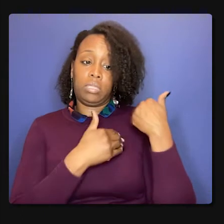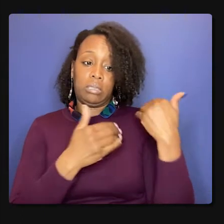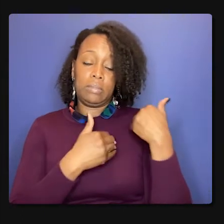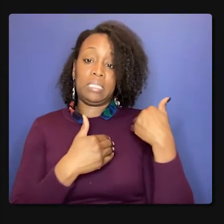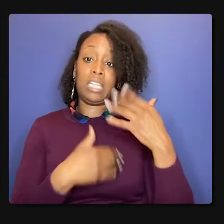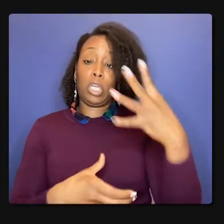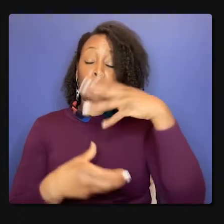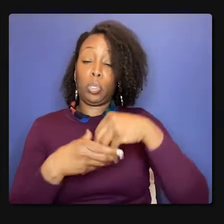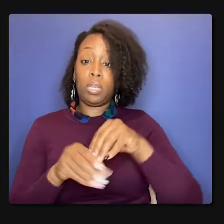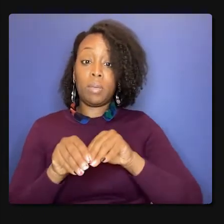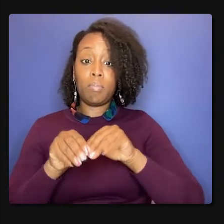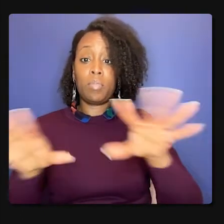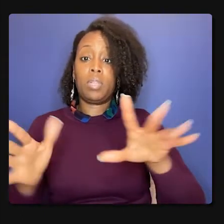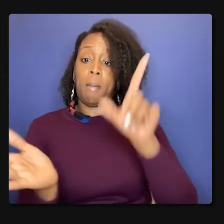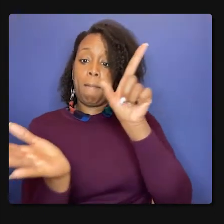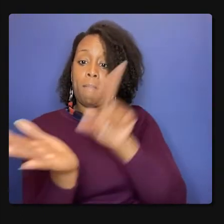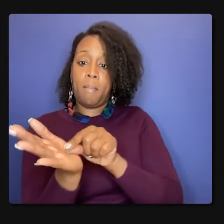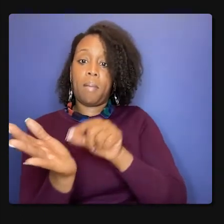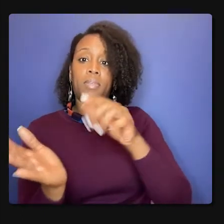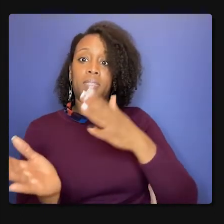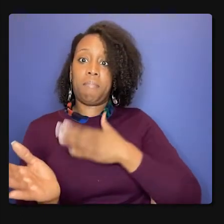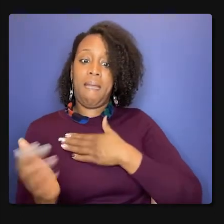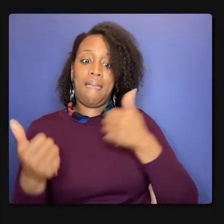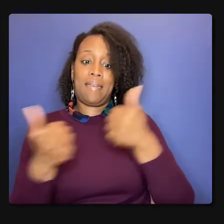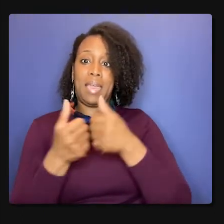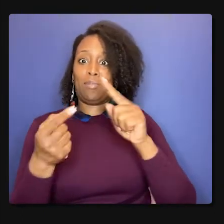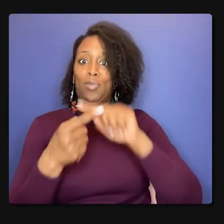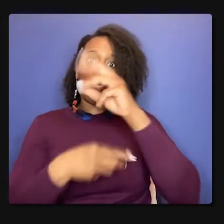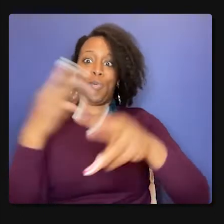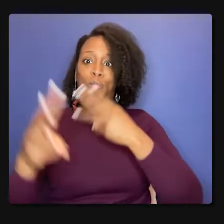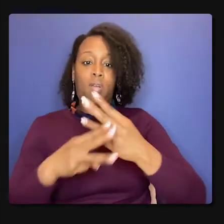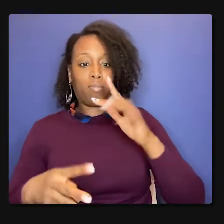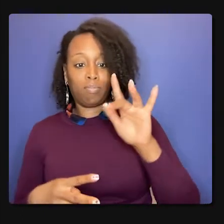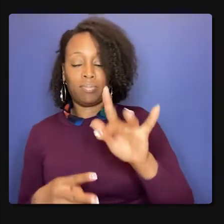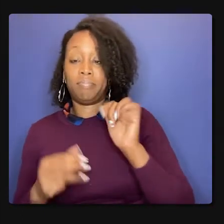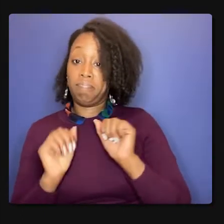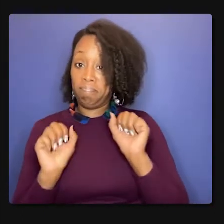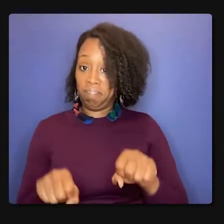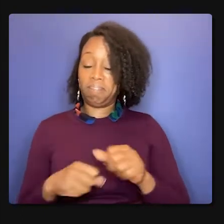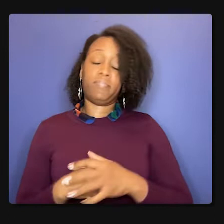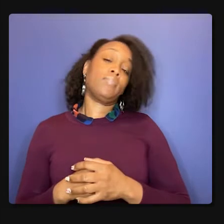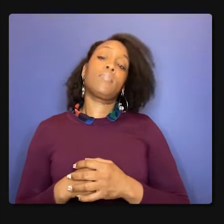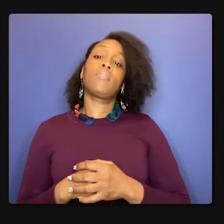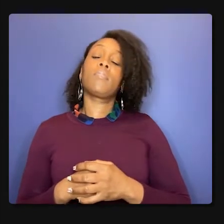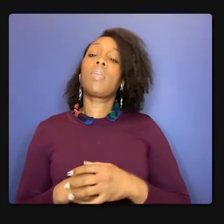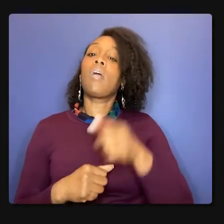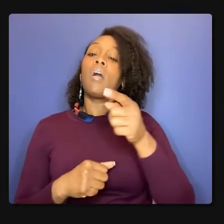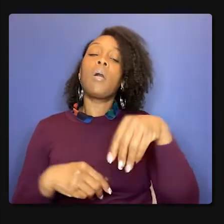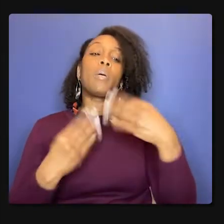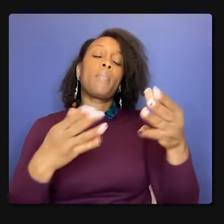including pushing the Publish My Game to the World button. Partner Center also provides very flexible permissions